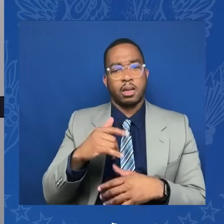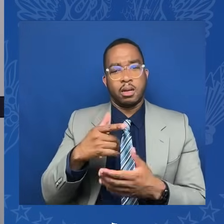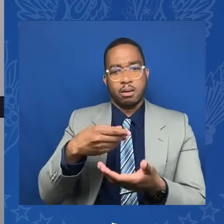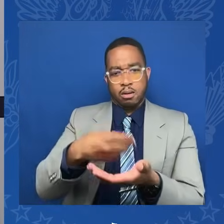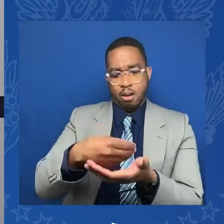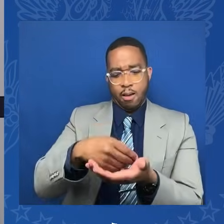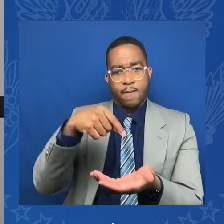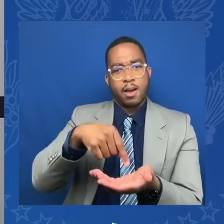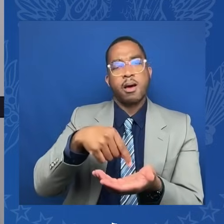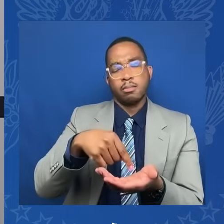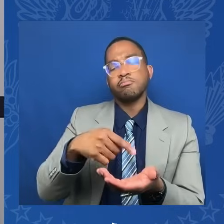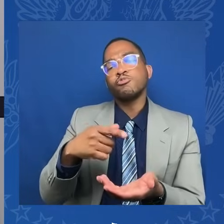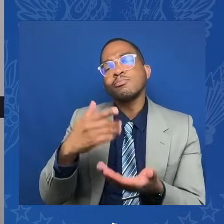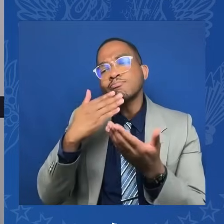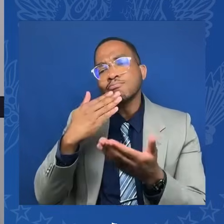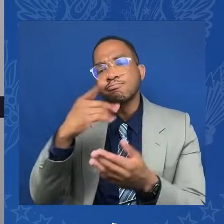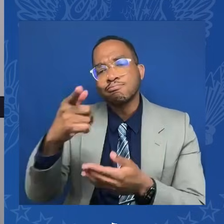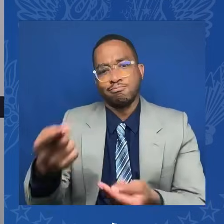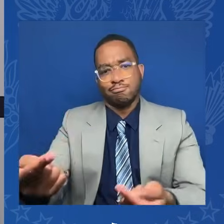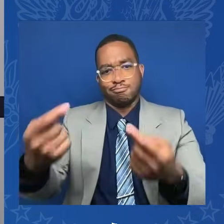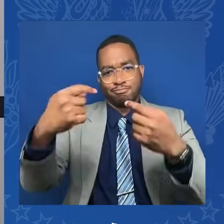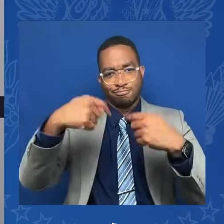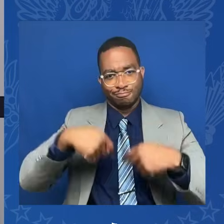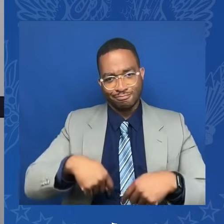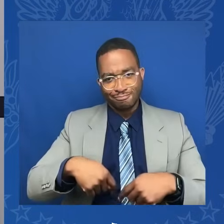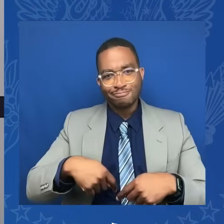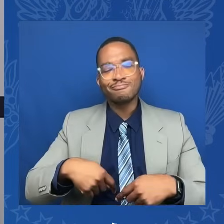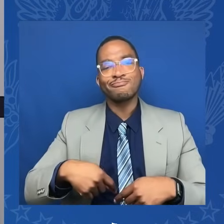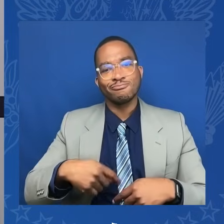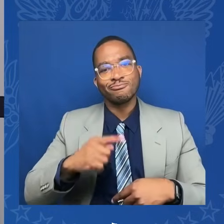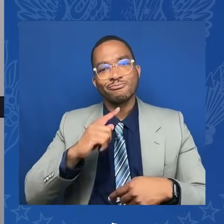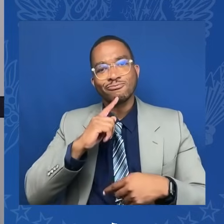And thank you for honoring Paris, Normandy, and France